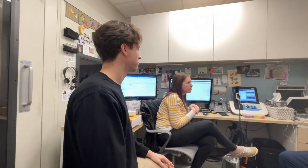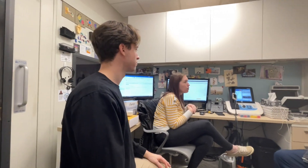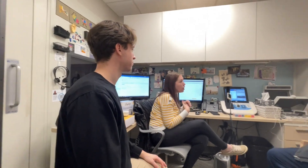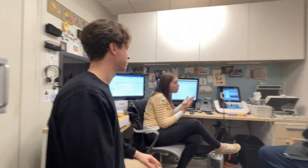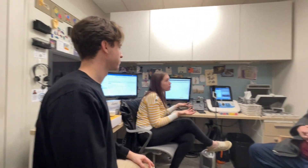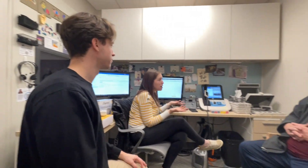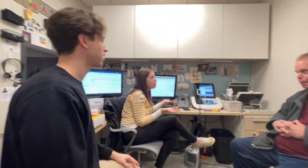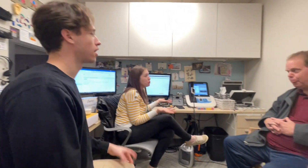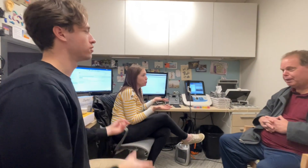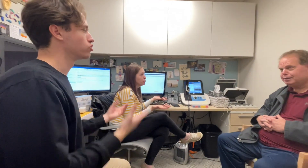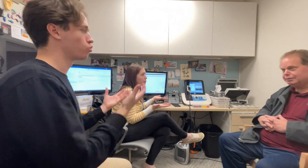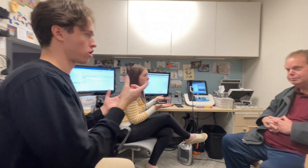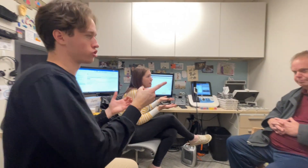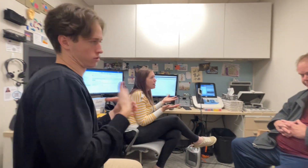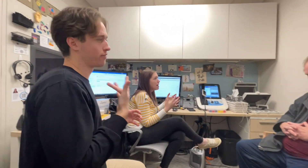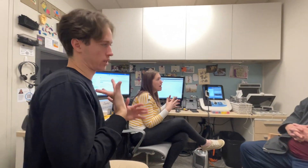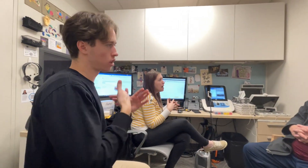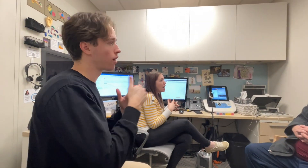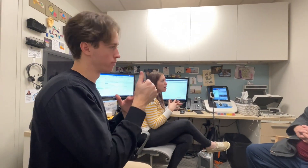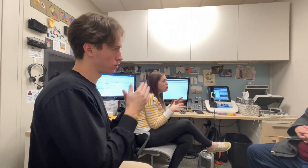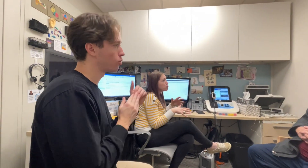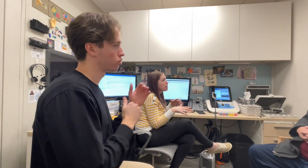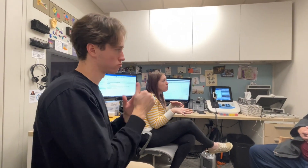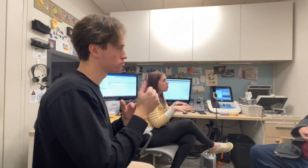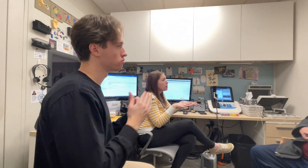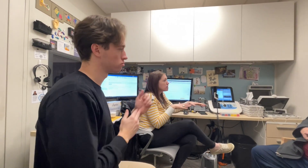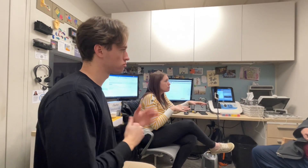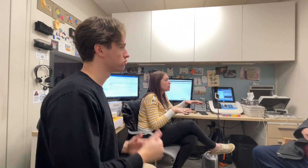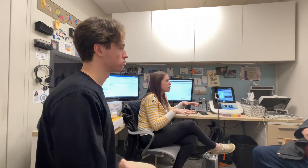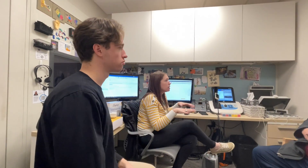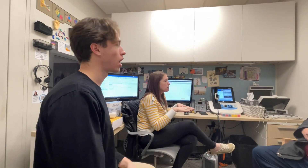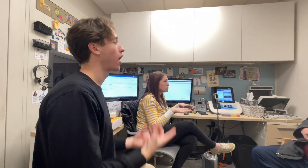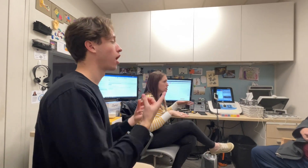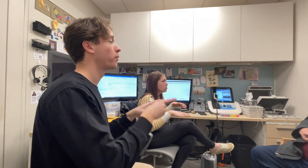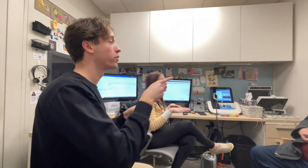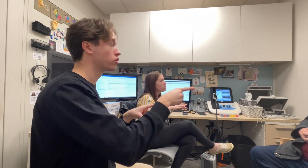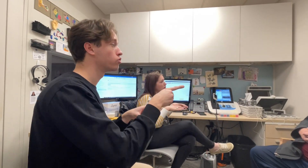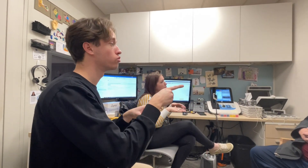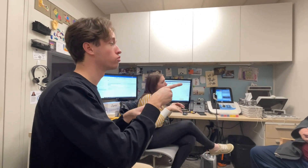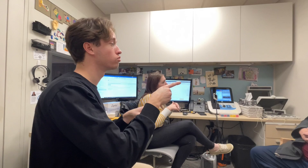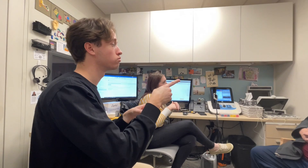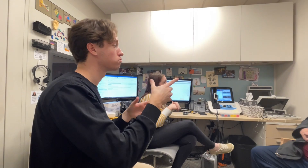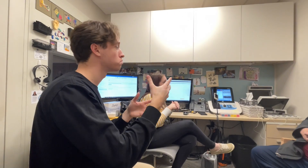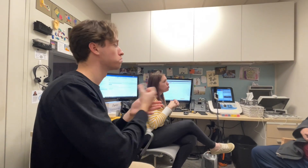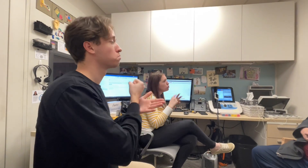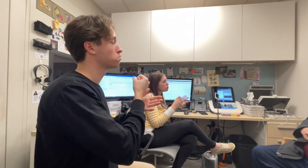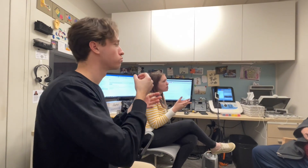I want you to be comfortable as you get more experience with the implant you'll start to